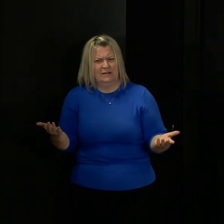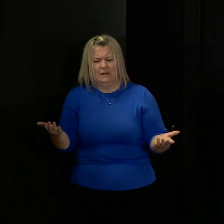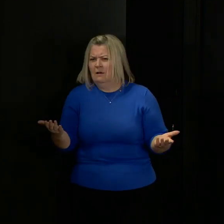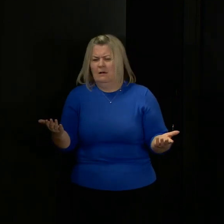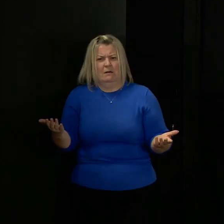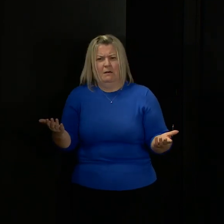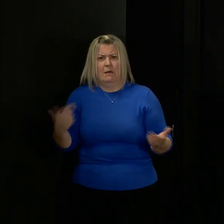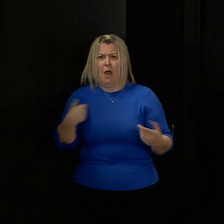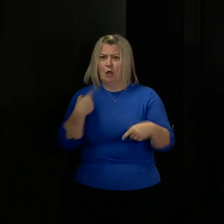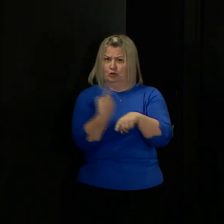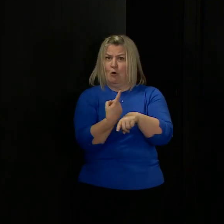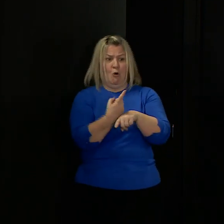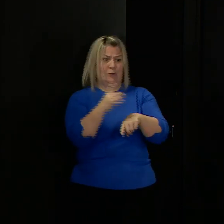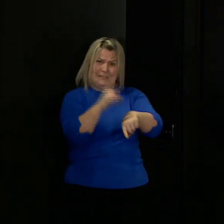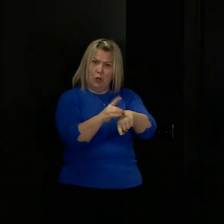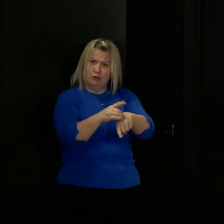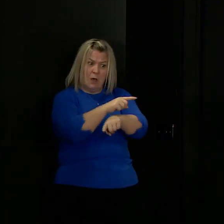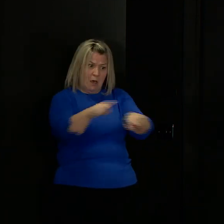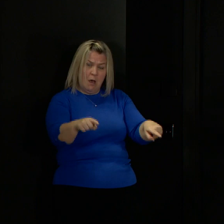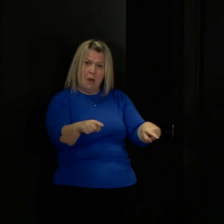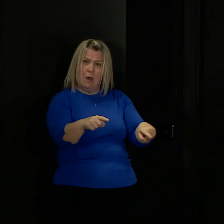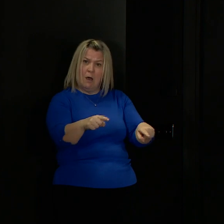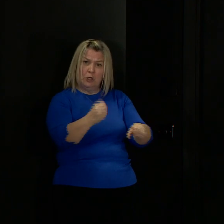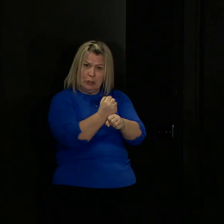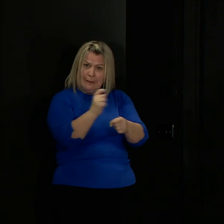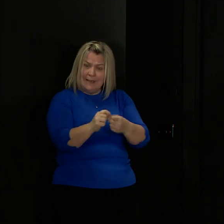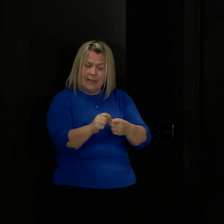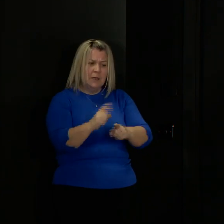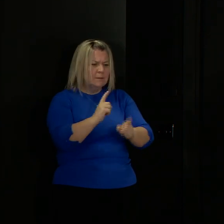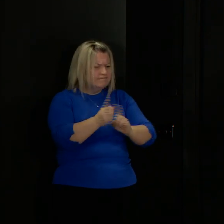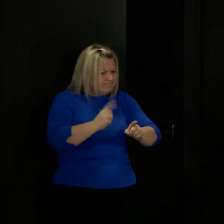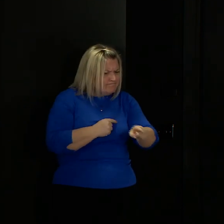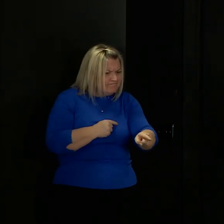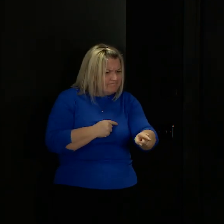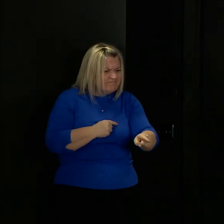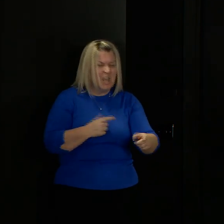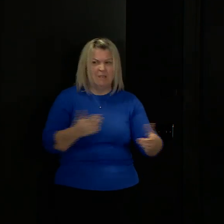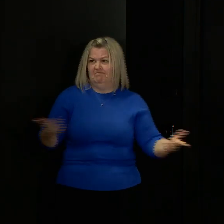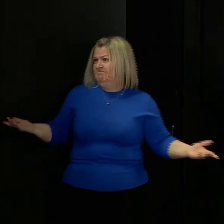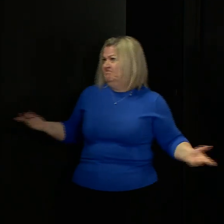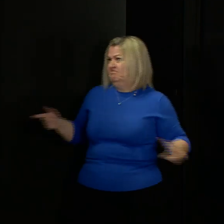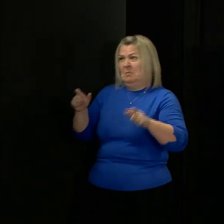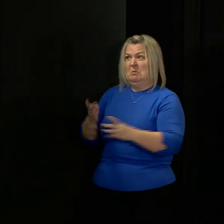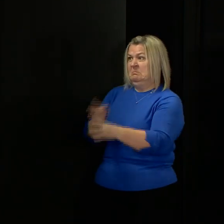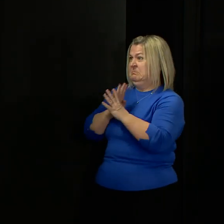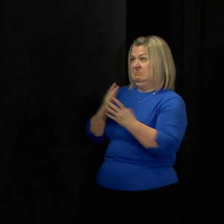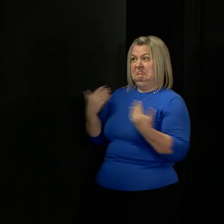GPS on the ground what they're telling me is is that the people are just not approaching practices just now with these types of symptoms they are not